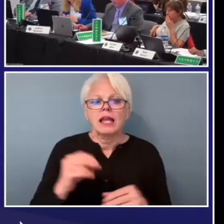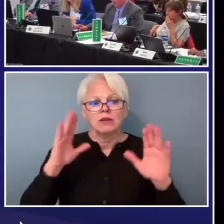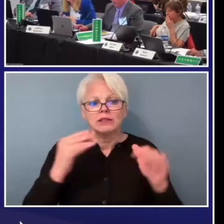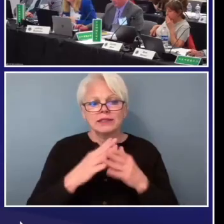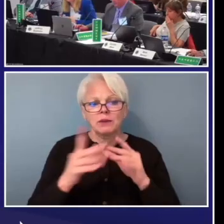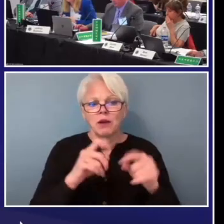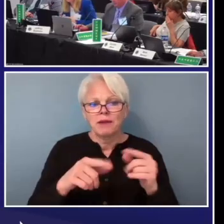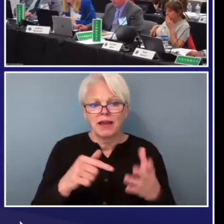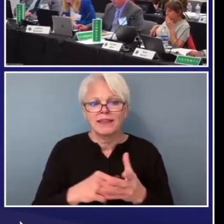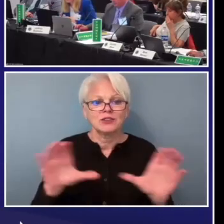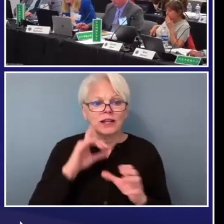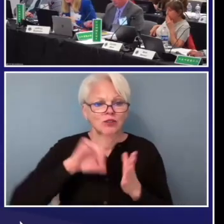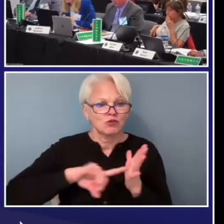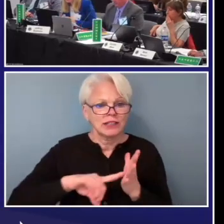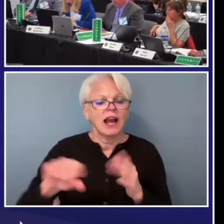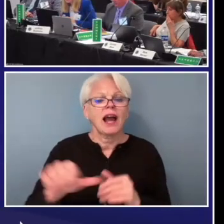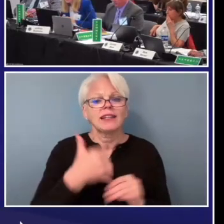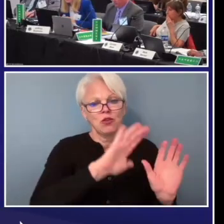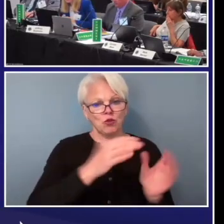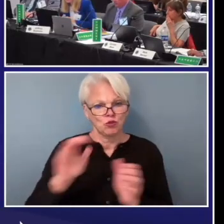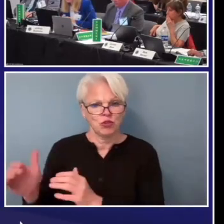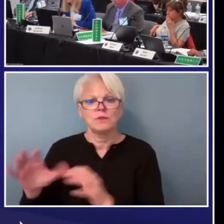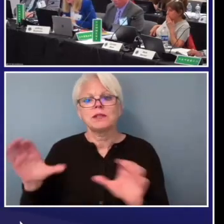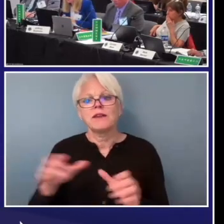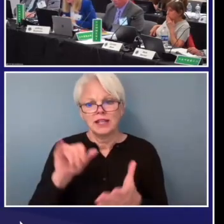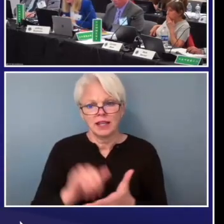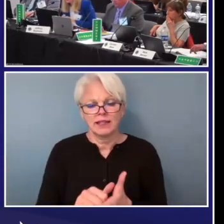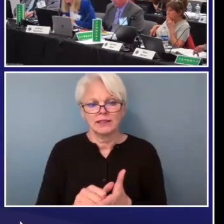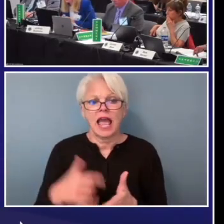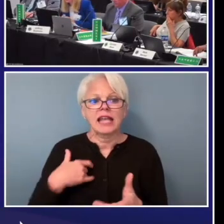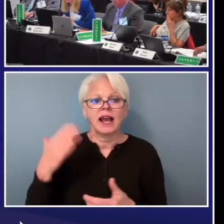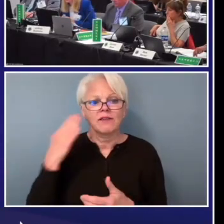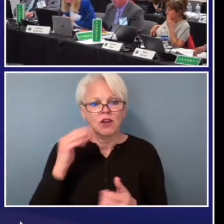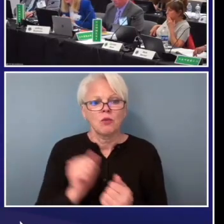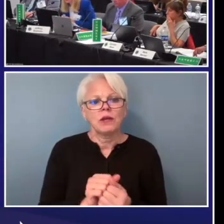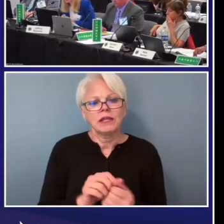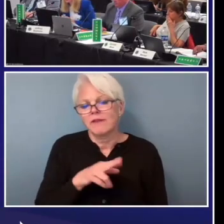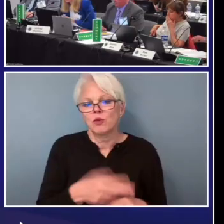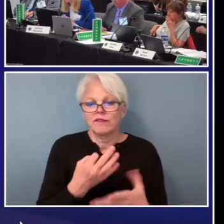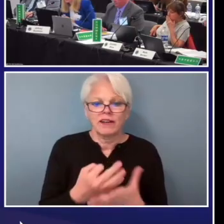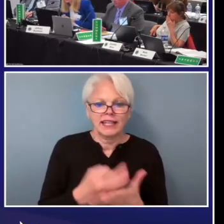So I did some research on other groups that have done this. And I'm familiar, of course, with financial auditing, but also securities